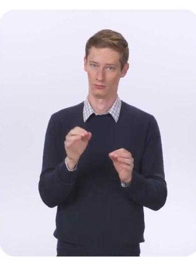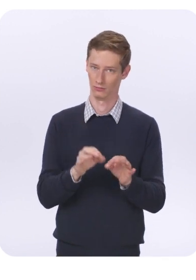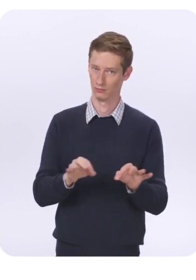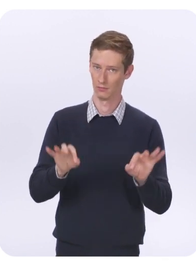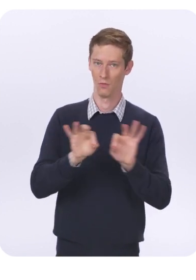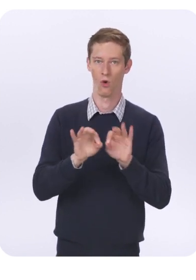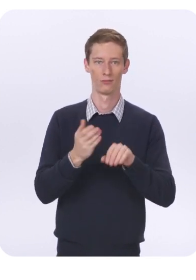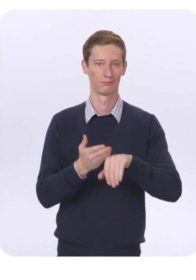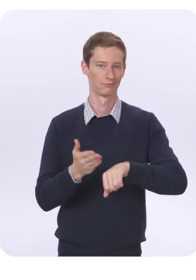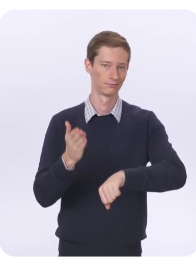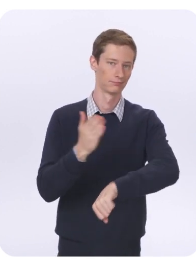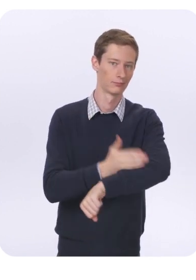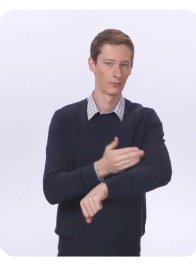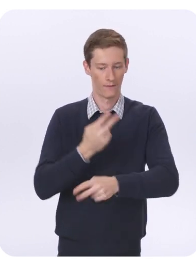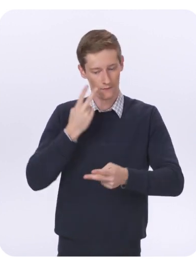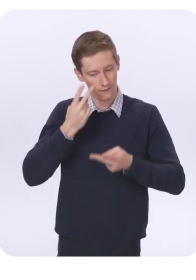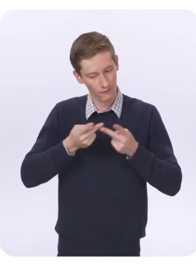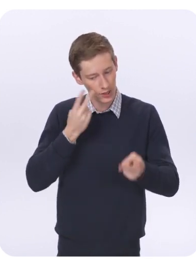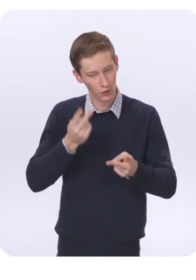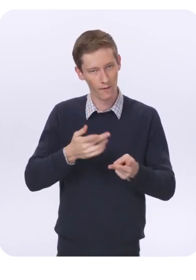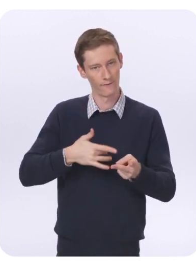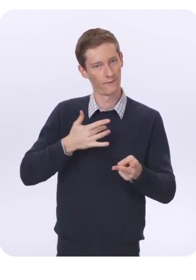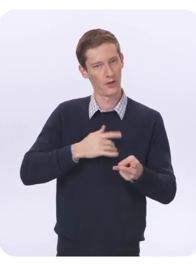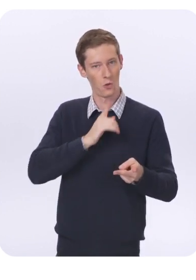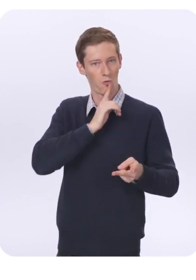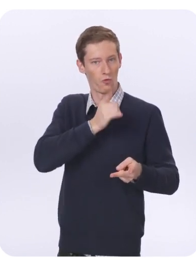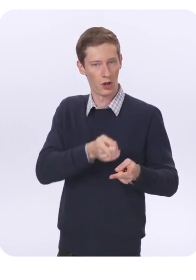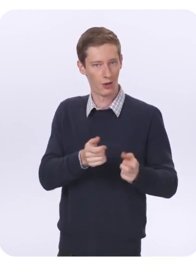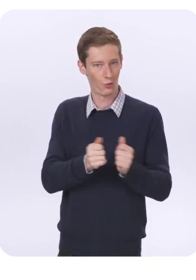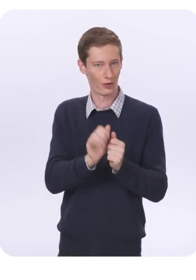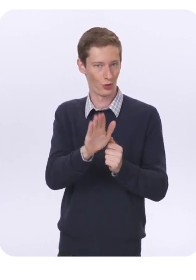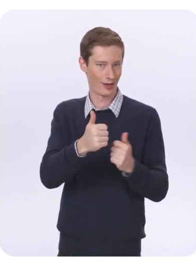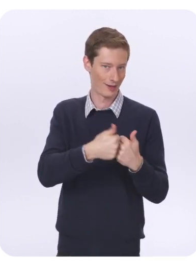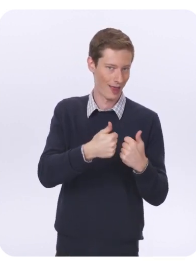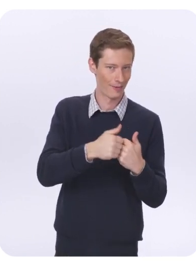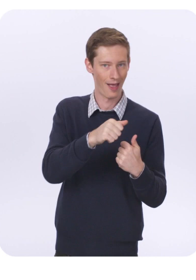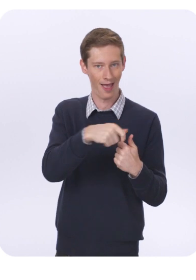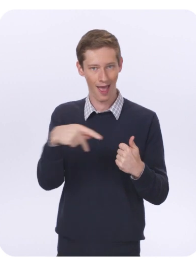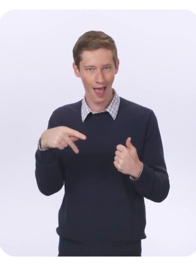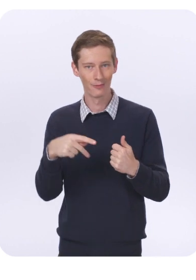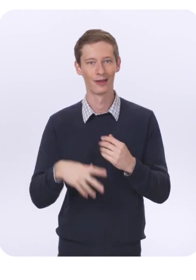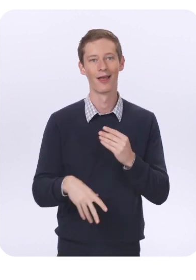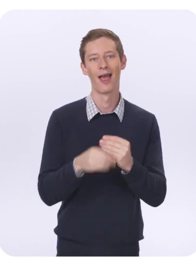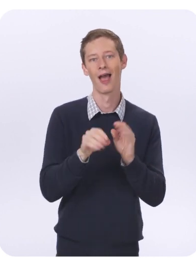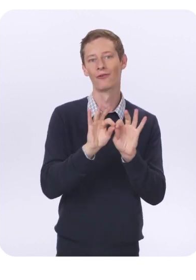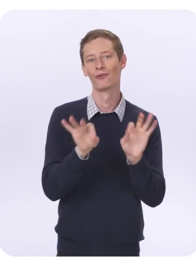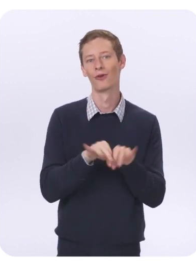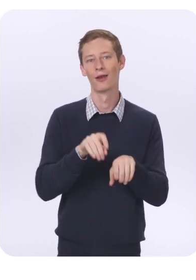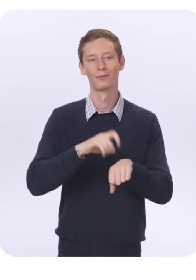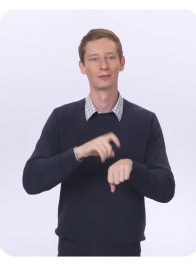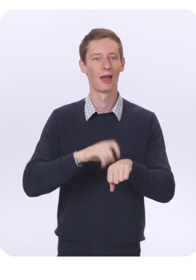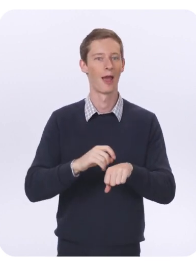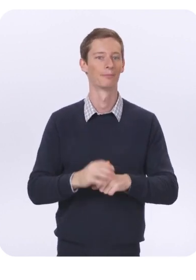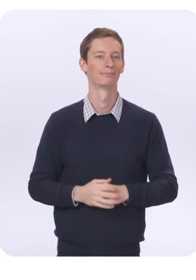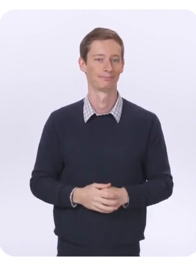or gain that extra frame time to use somewhere else on our pipeline. Without the Offline Compiler,